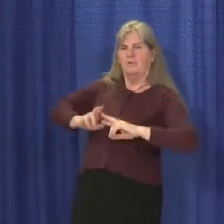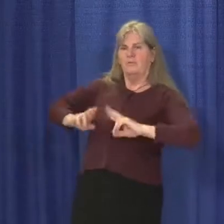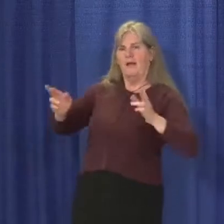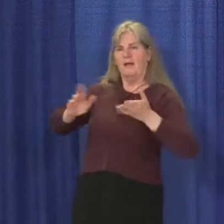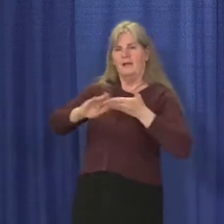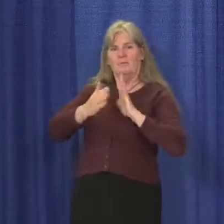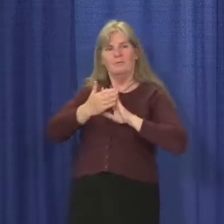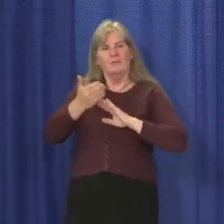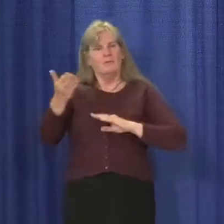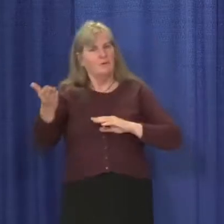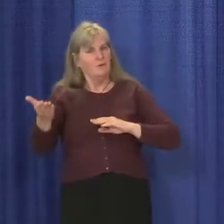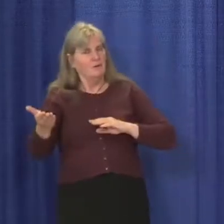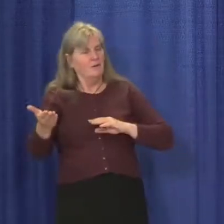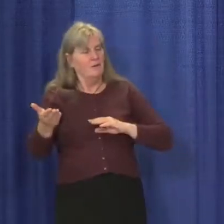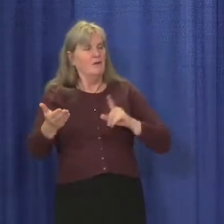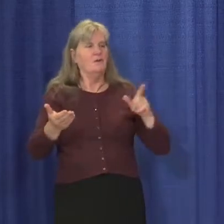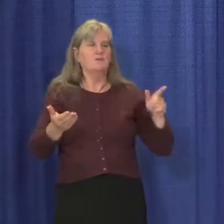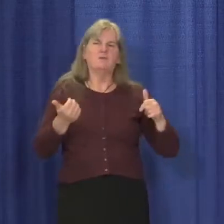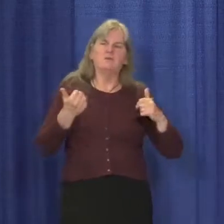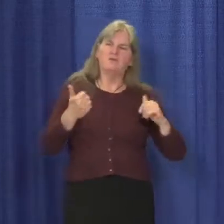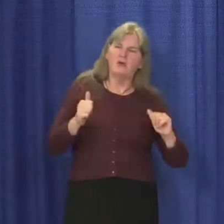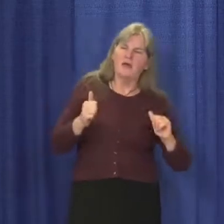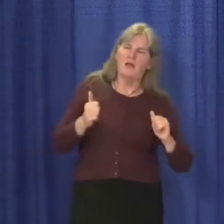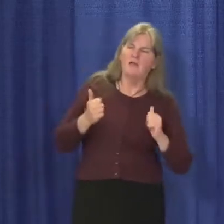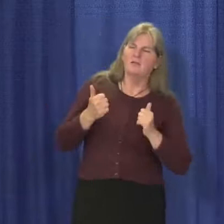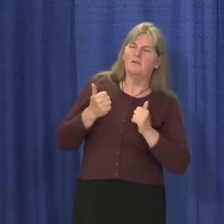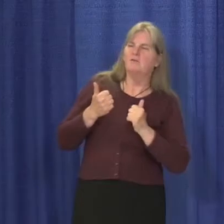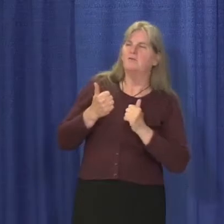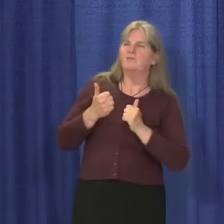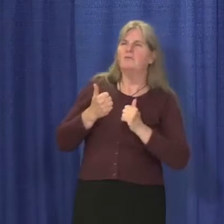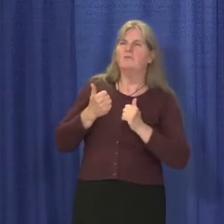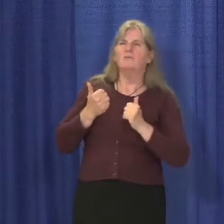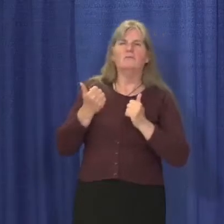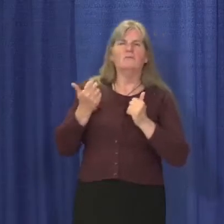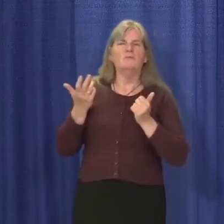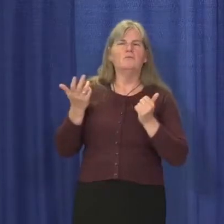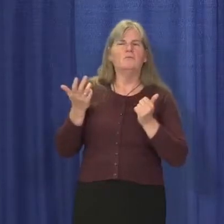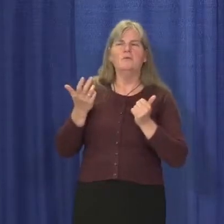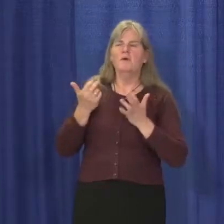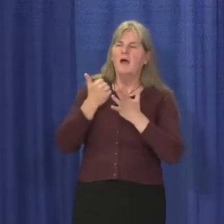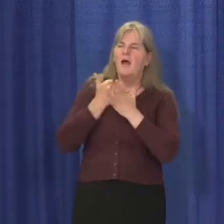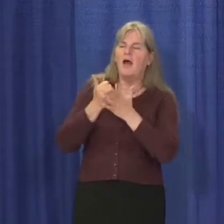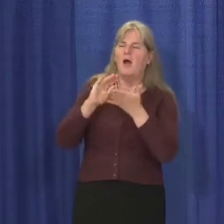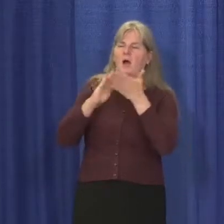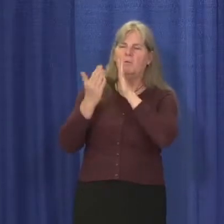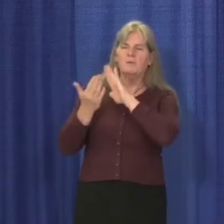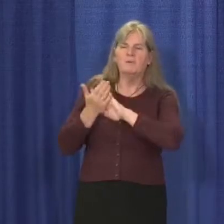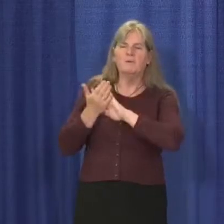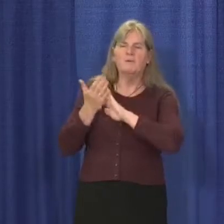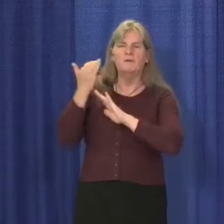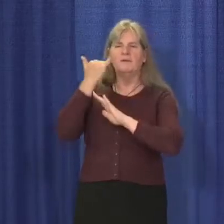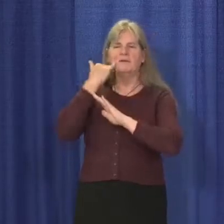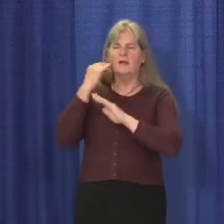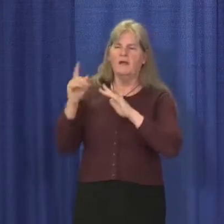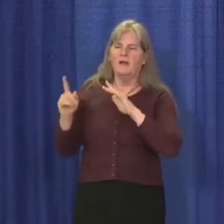And part of our work has been helping communities get prepared for the what if. But if there was widespread